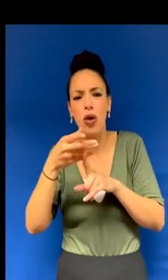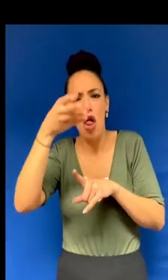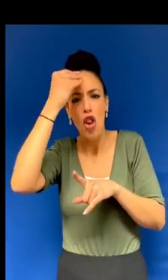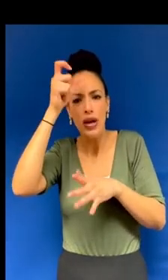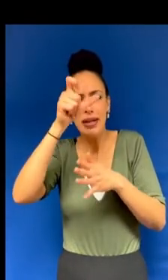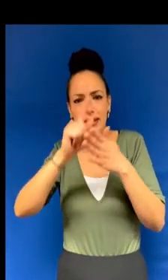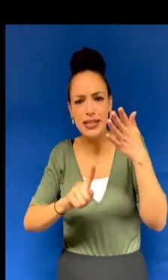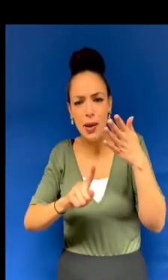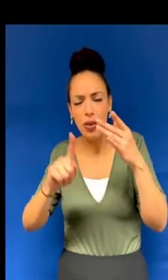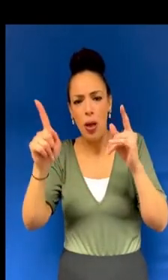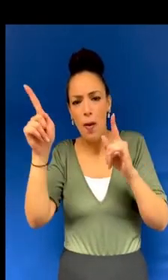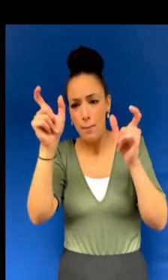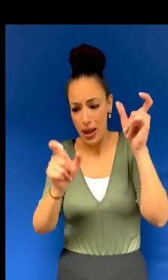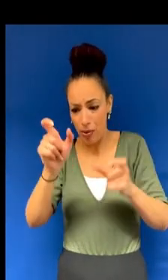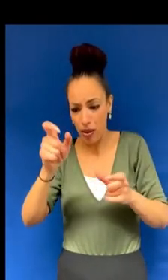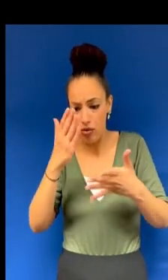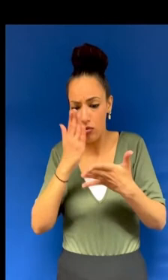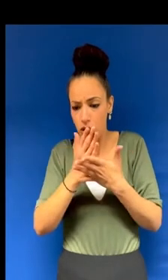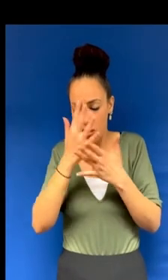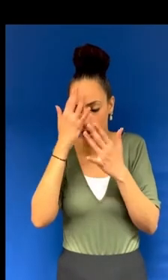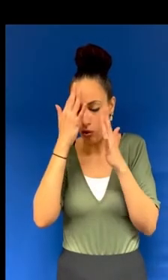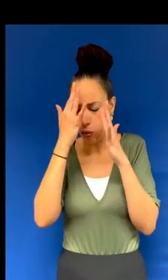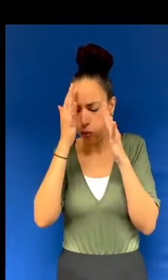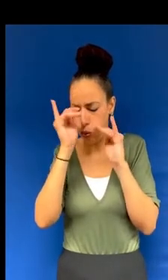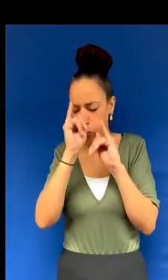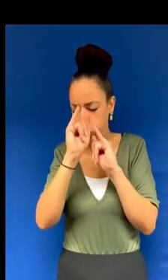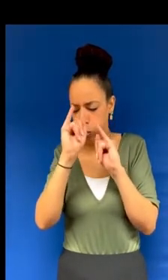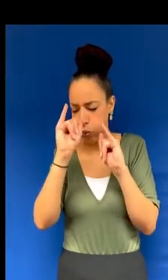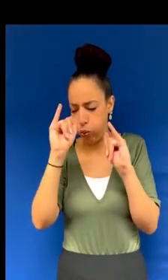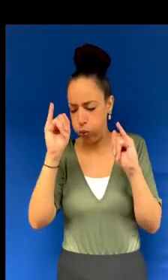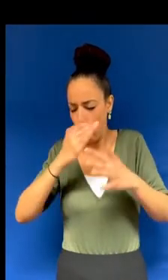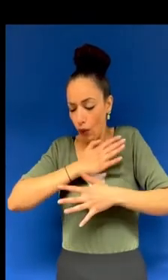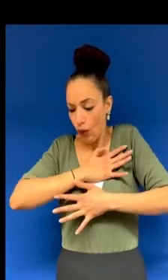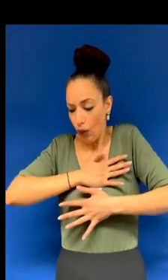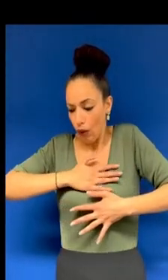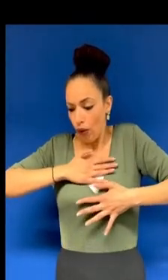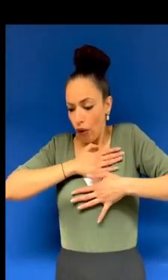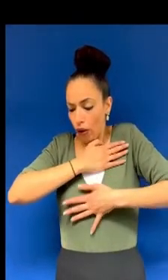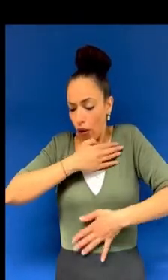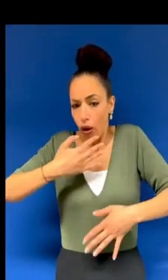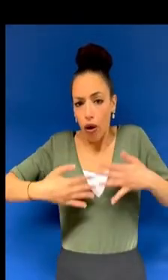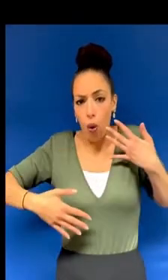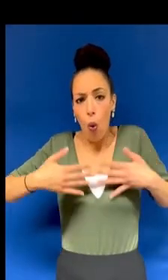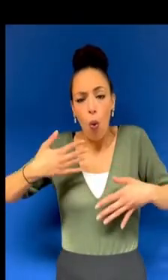there are stories that I am hearing about the effects on learning disabled people that are